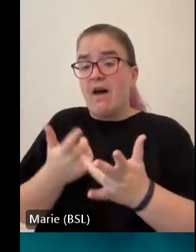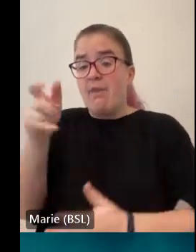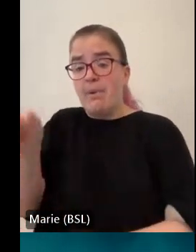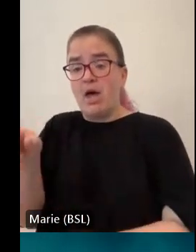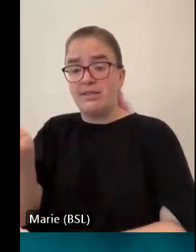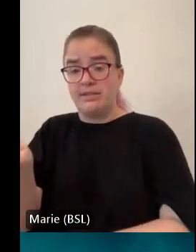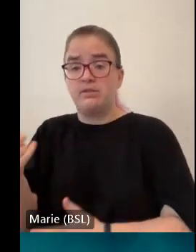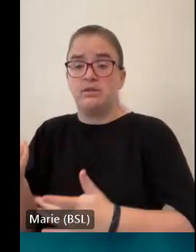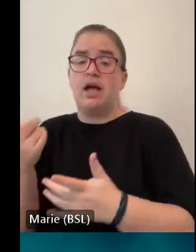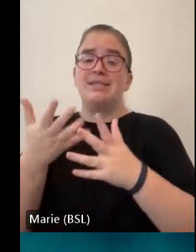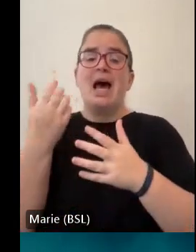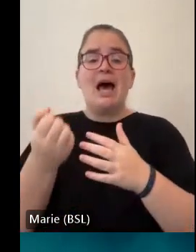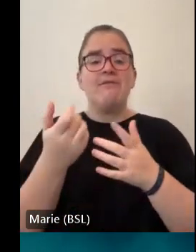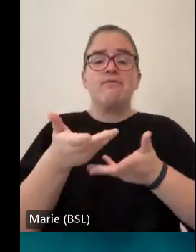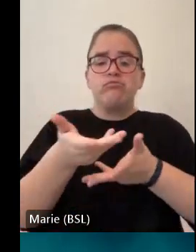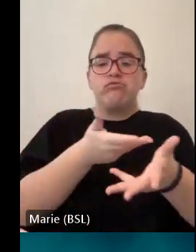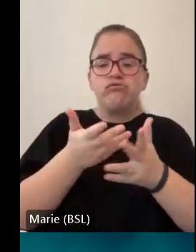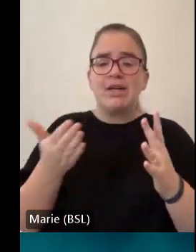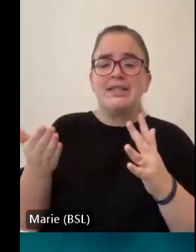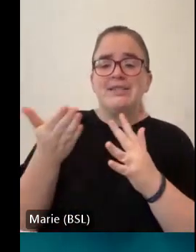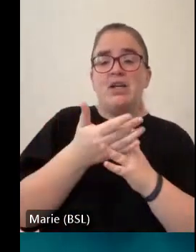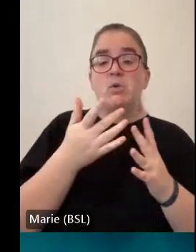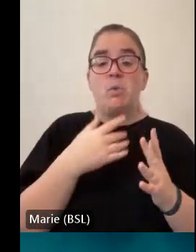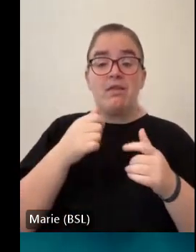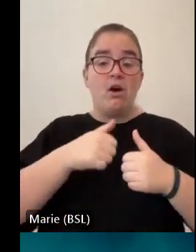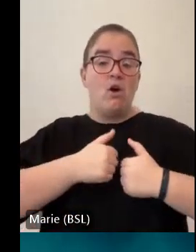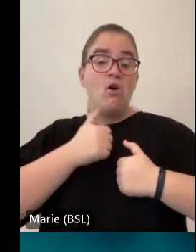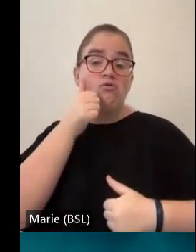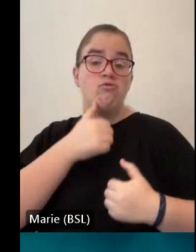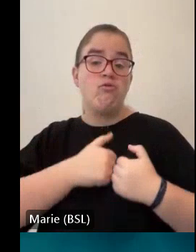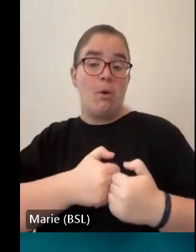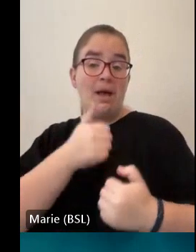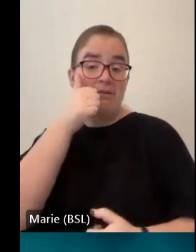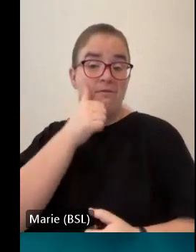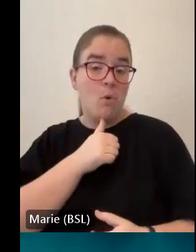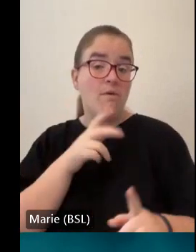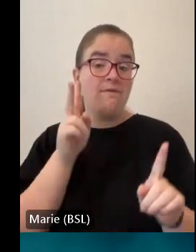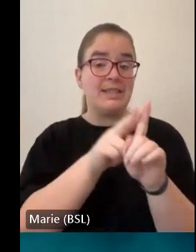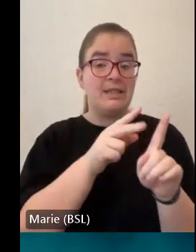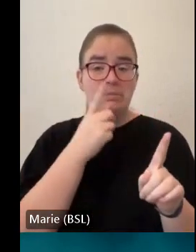forward victims that perhaps wouldn't come forward themselves. And what happened?